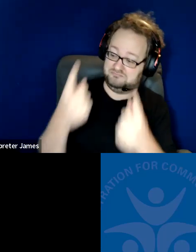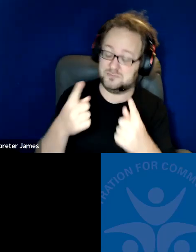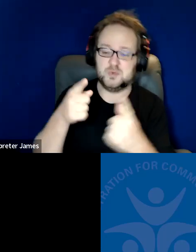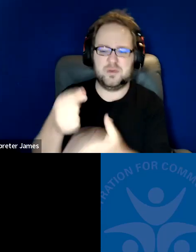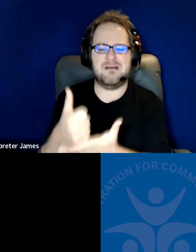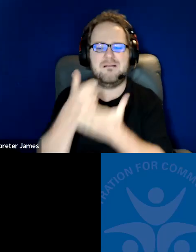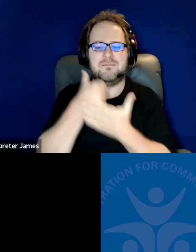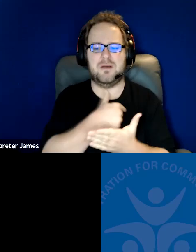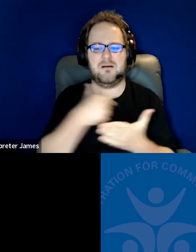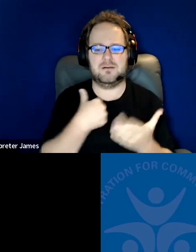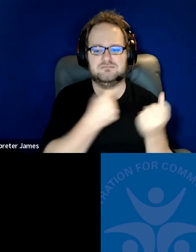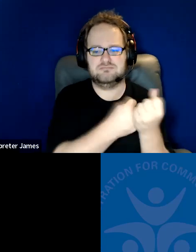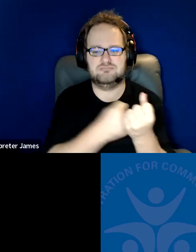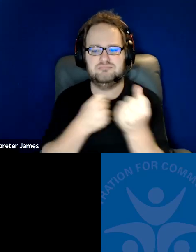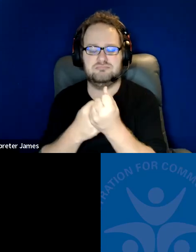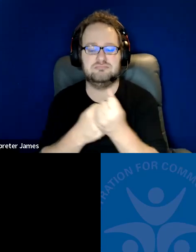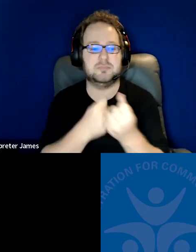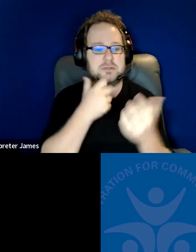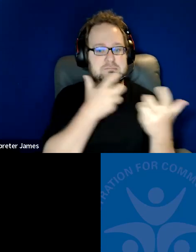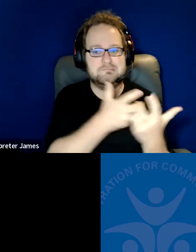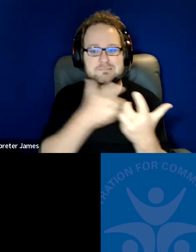the needs of the aging and disability communities.